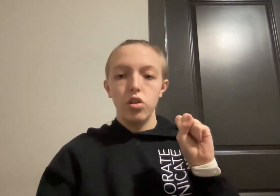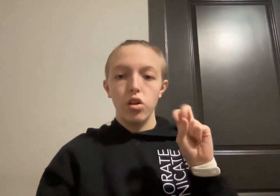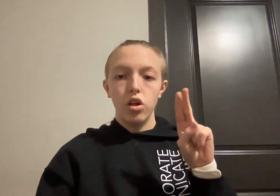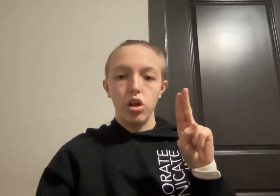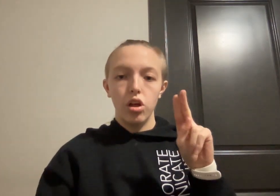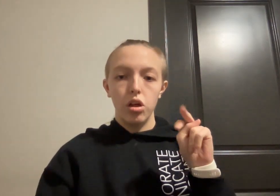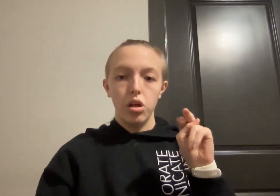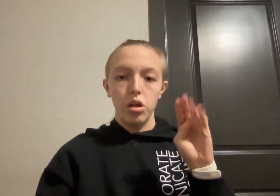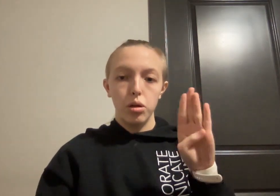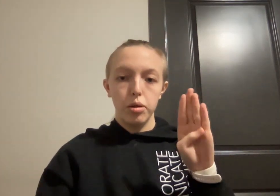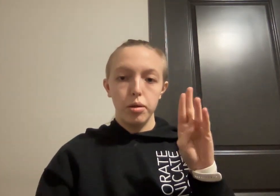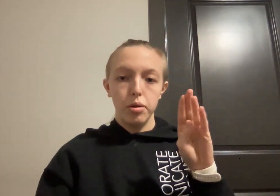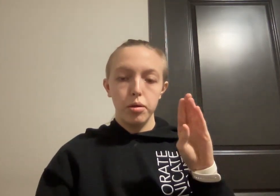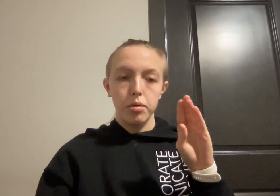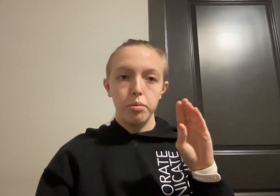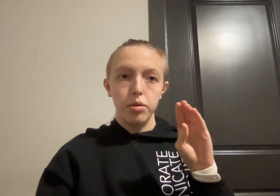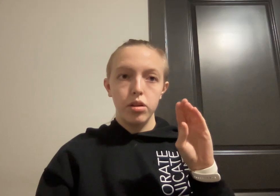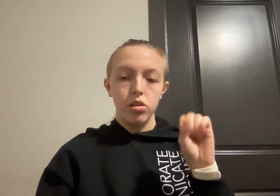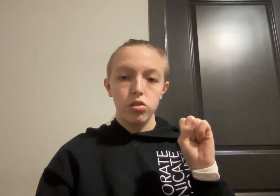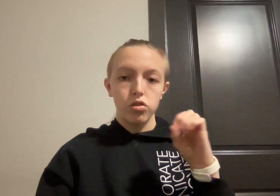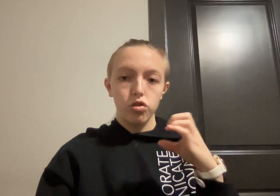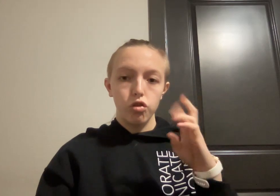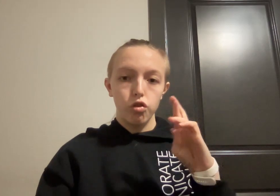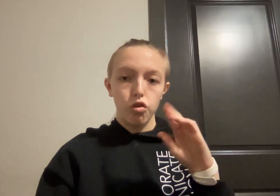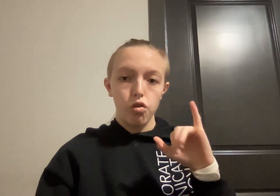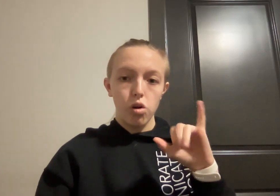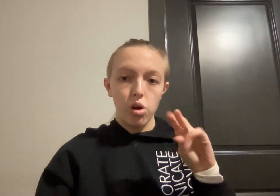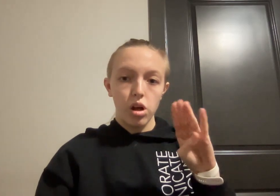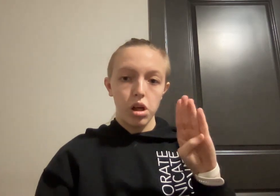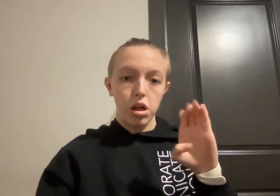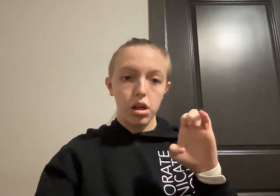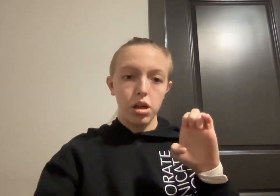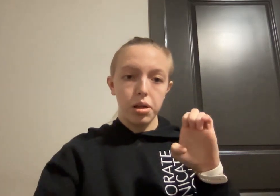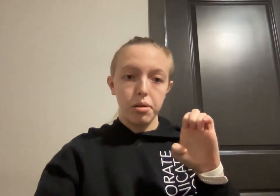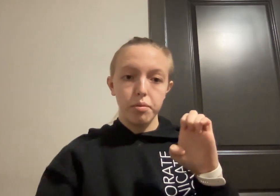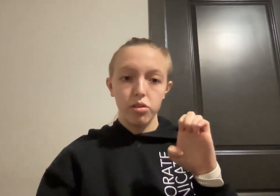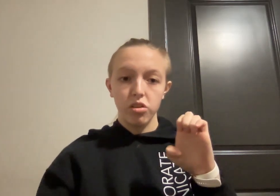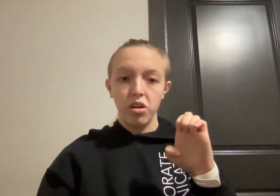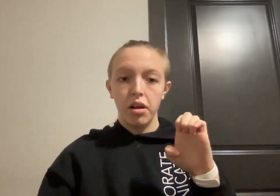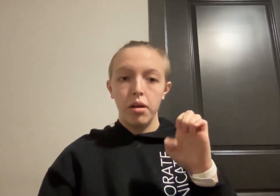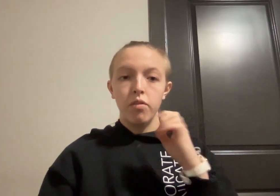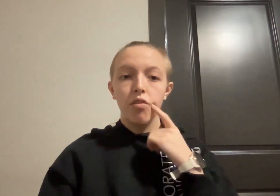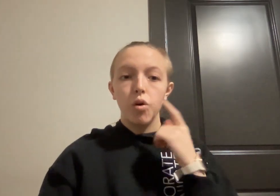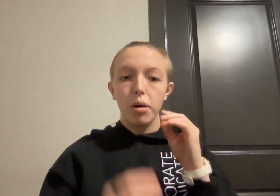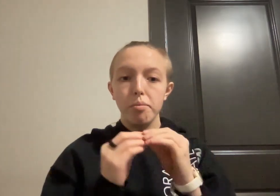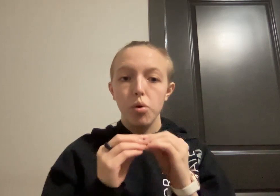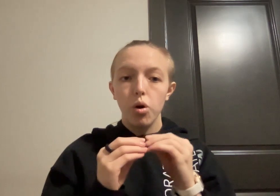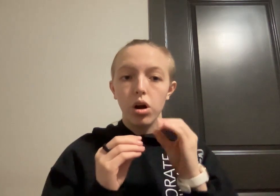subscribe for more